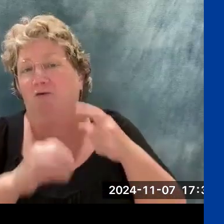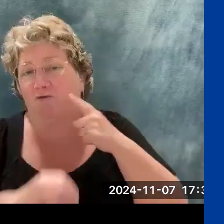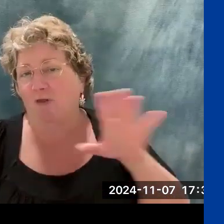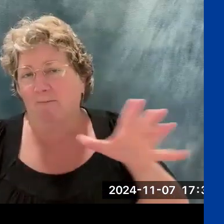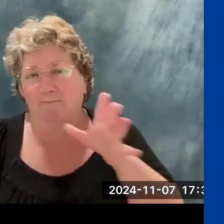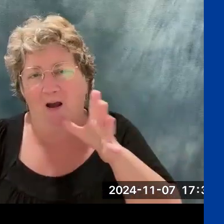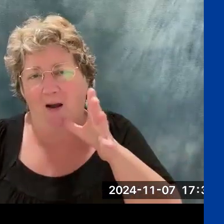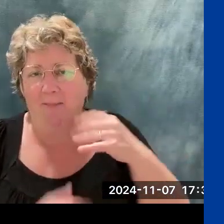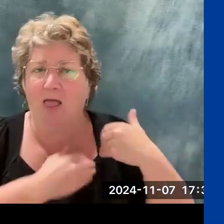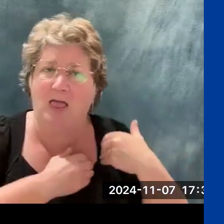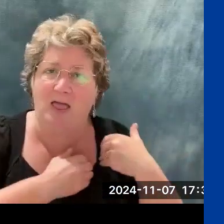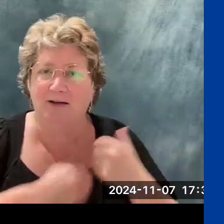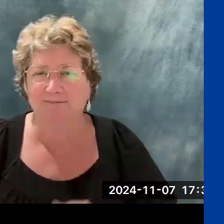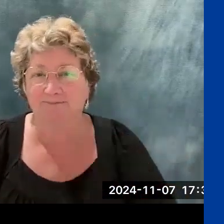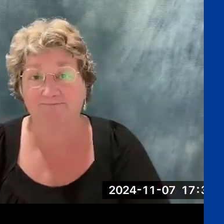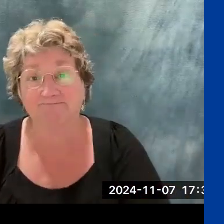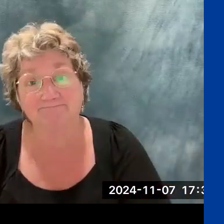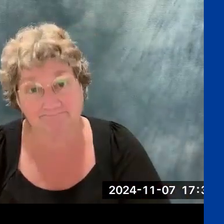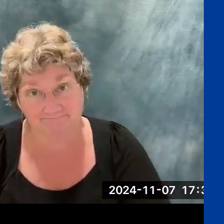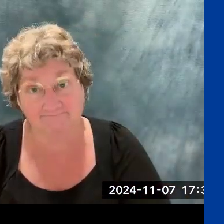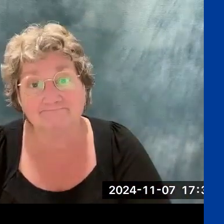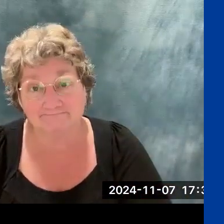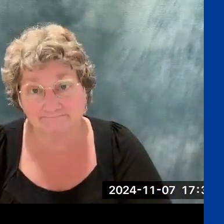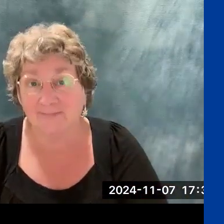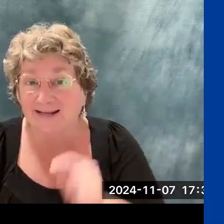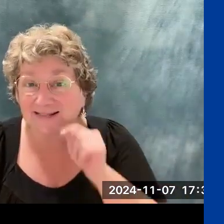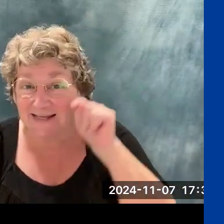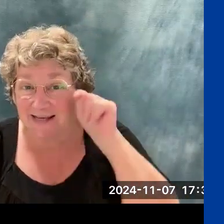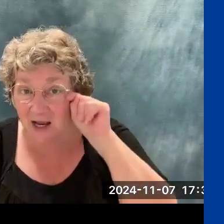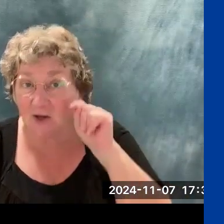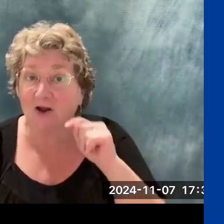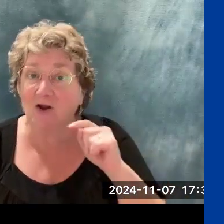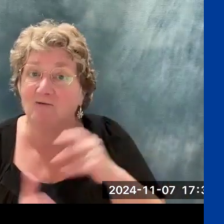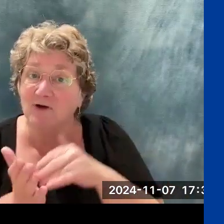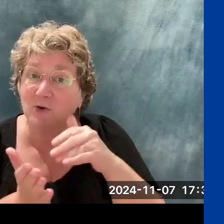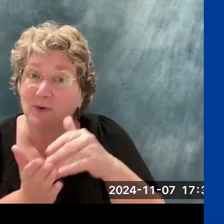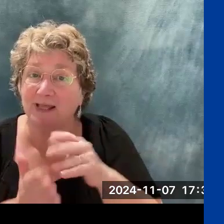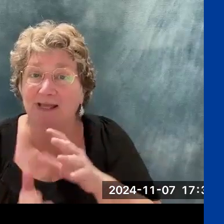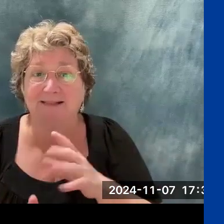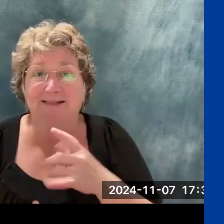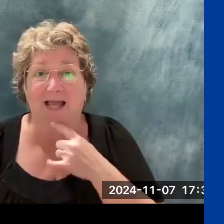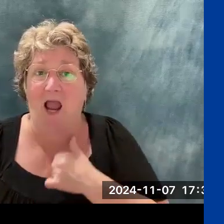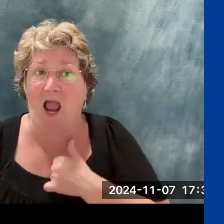Teens often will talk about feeling like they're a burden to their parents when they have some suicidal thoughts.